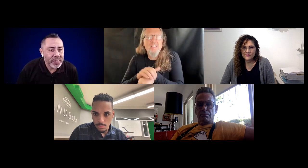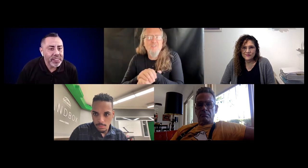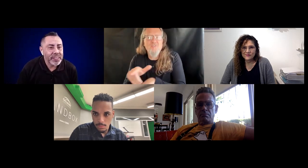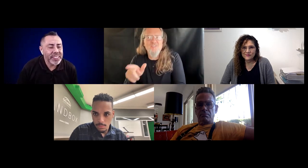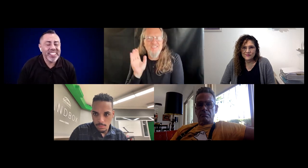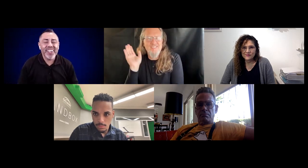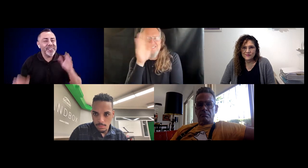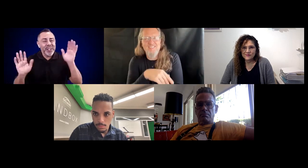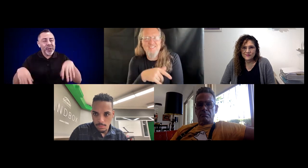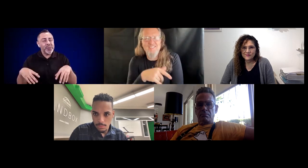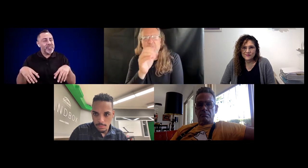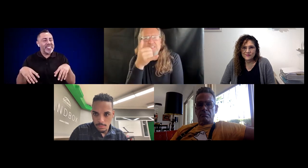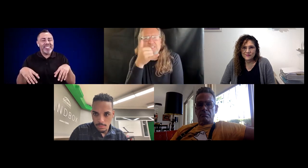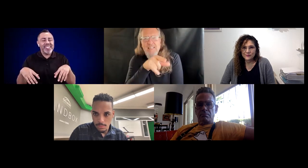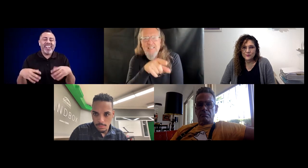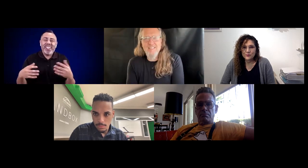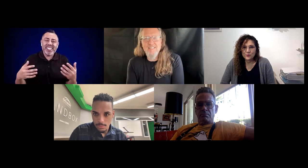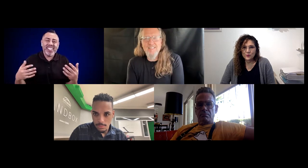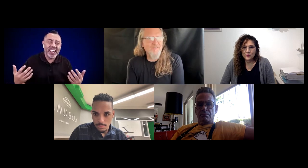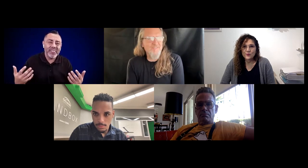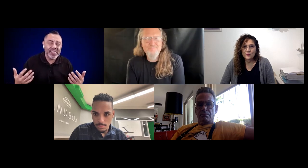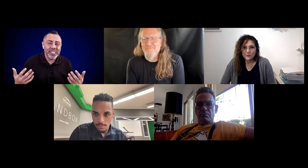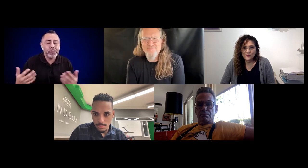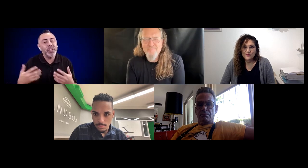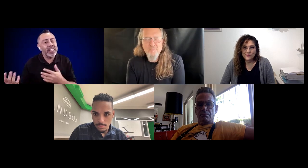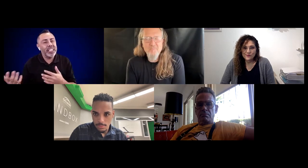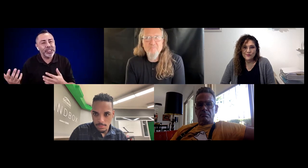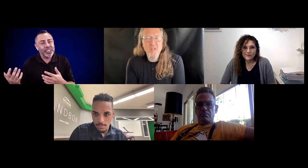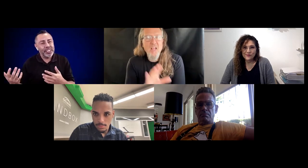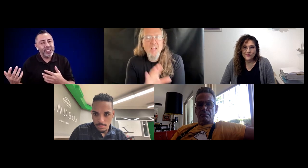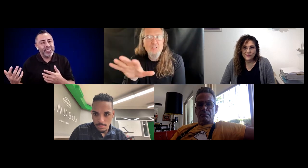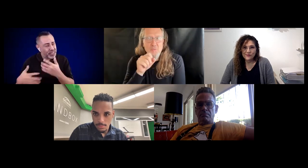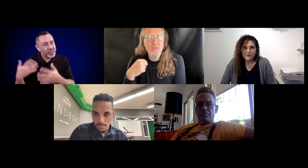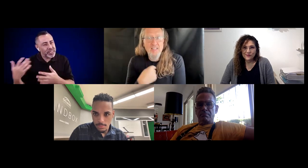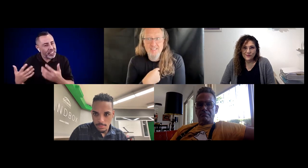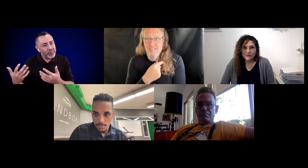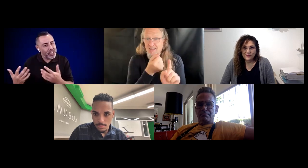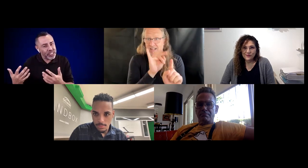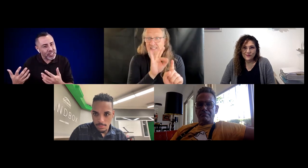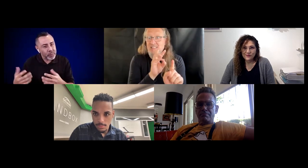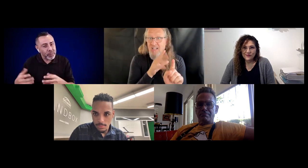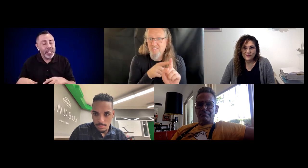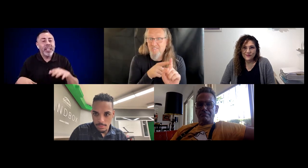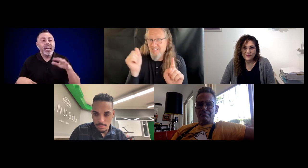They say, no, no, it it's not a language. It's broken English, that's what sign language is.